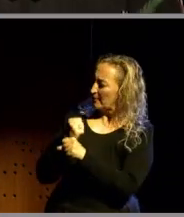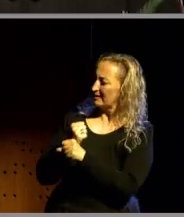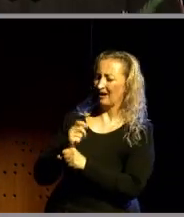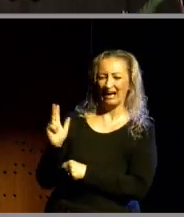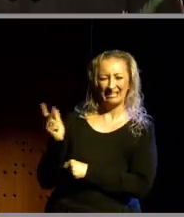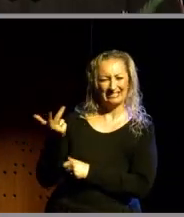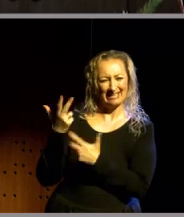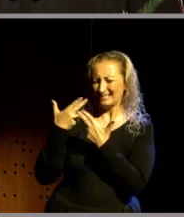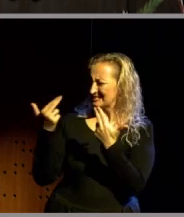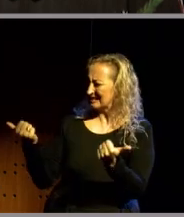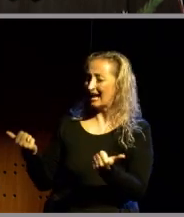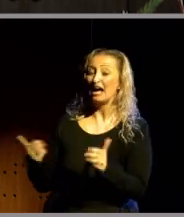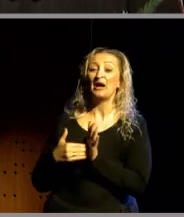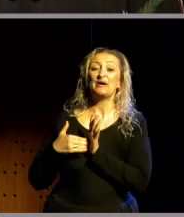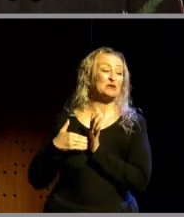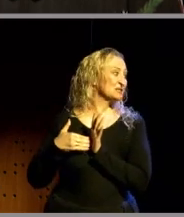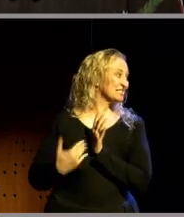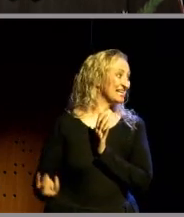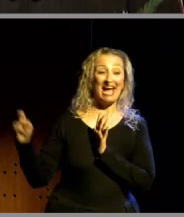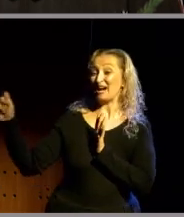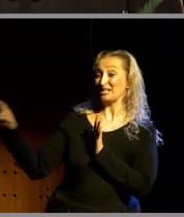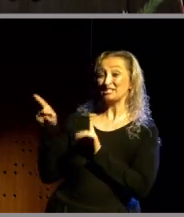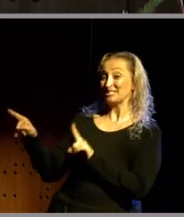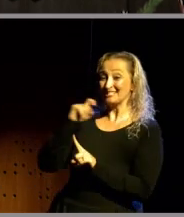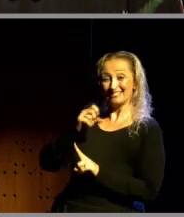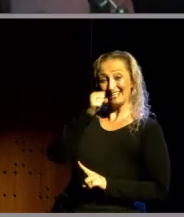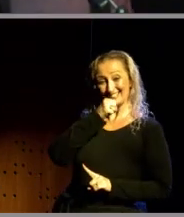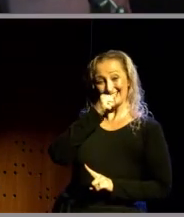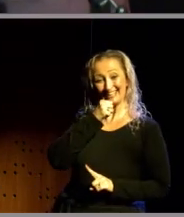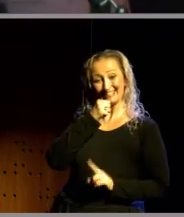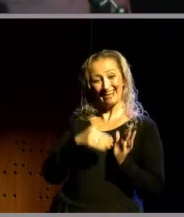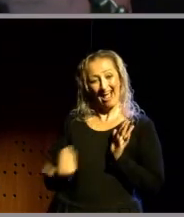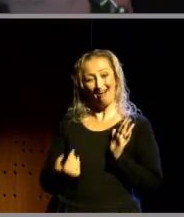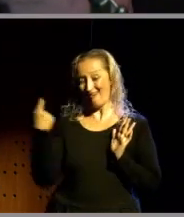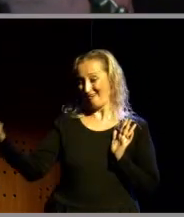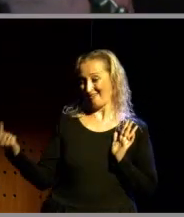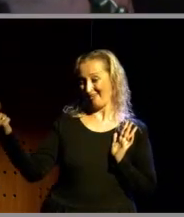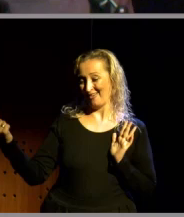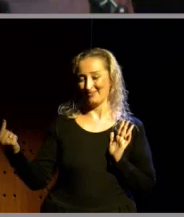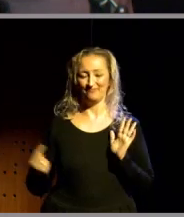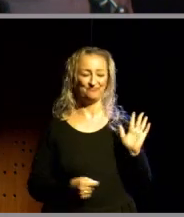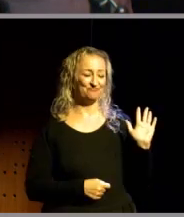So, she's going to lead us out now with a solo. Oh, no, I'm afraid, Wesley,